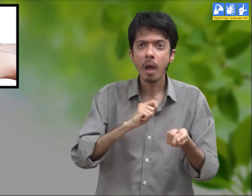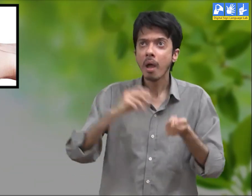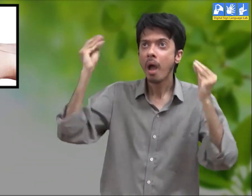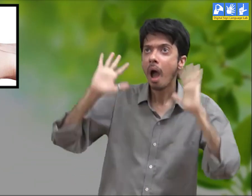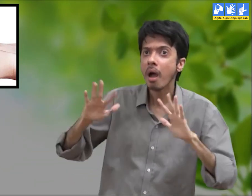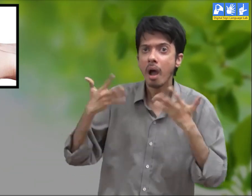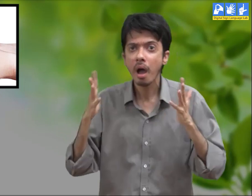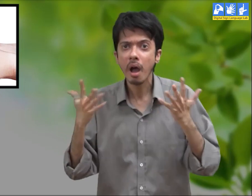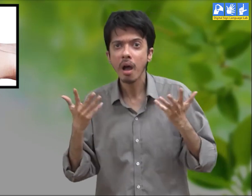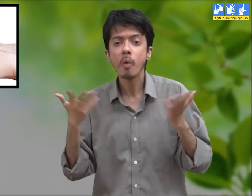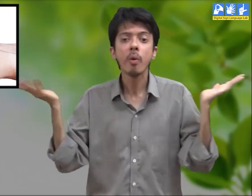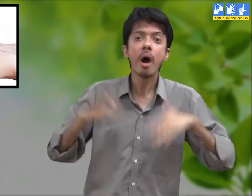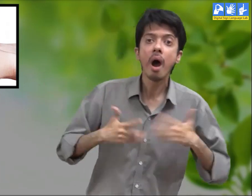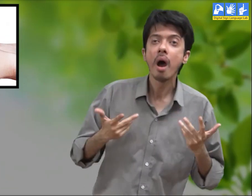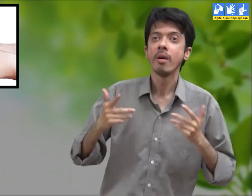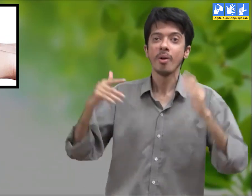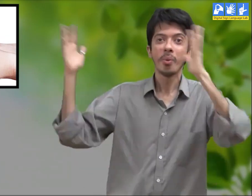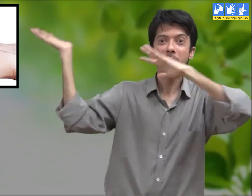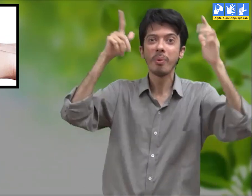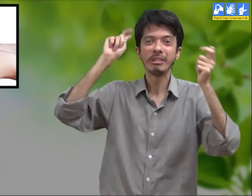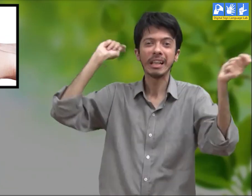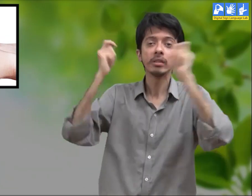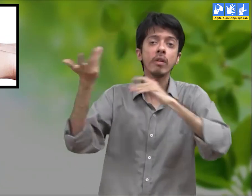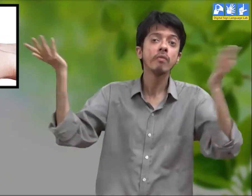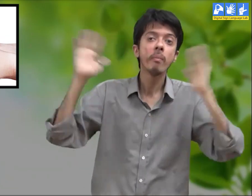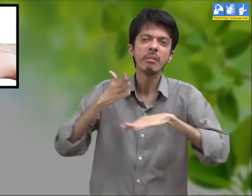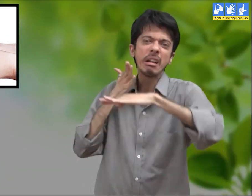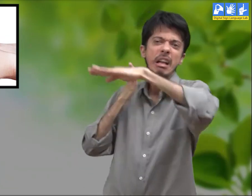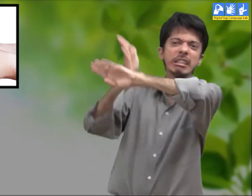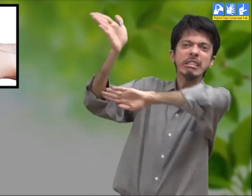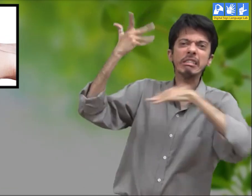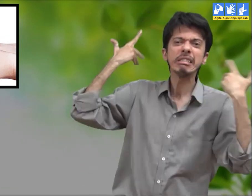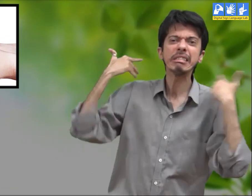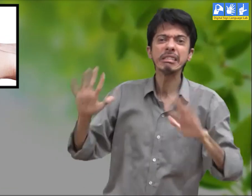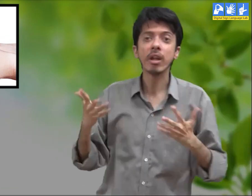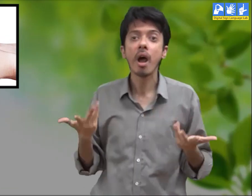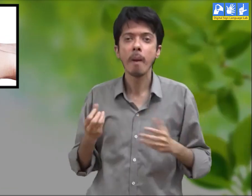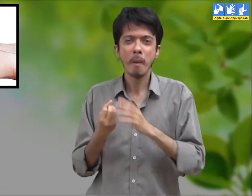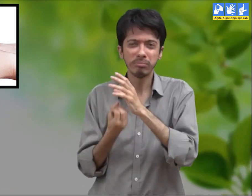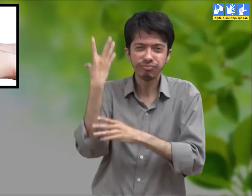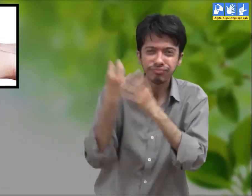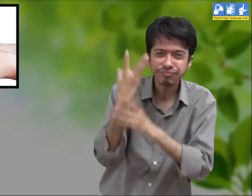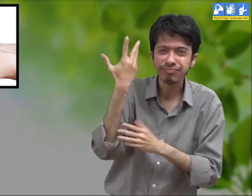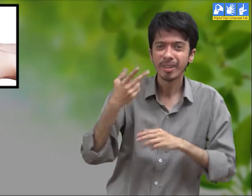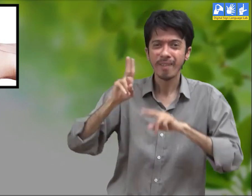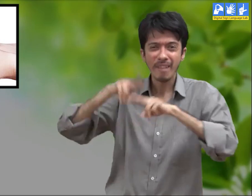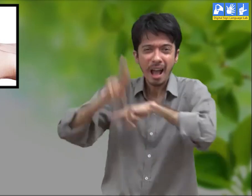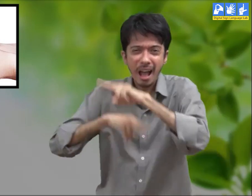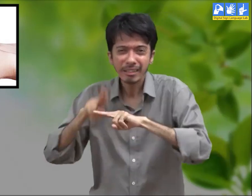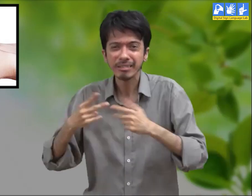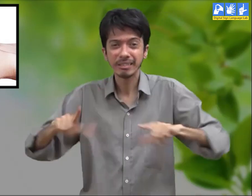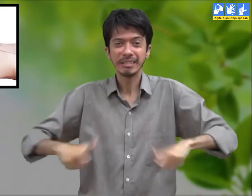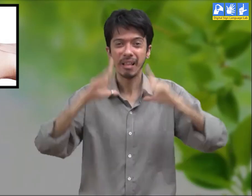weather is severely affected and also because of the pollution due to smoke from factories and